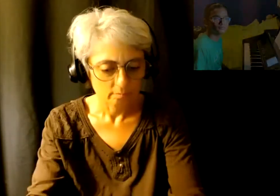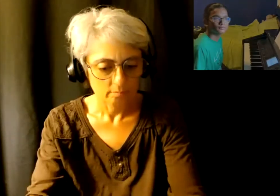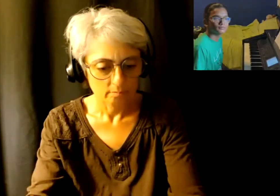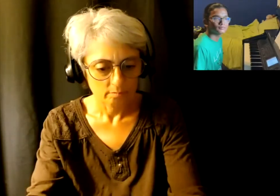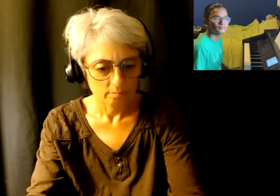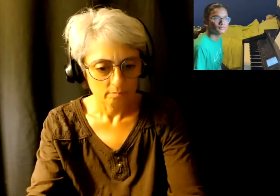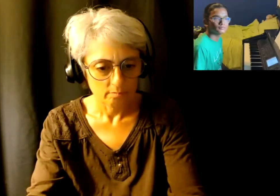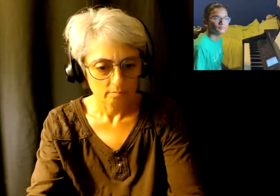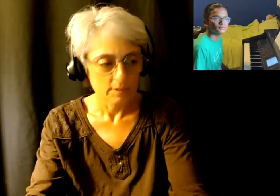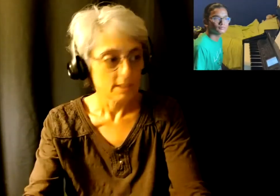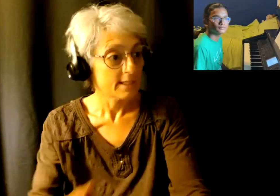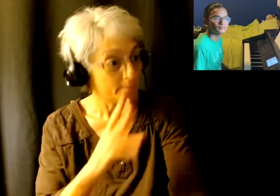Sid: Hello.